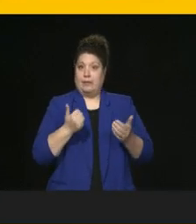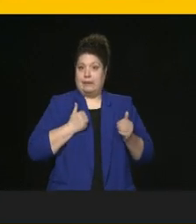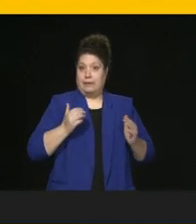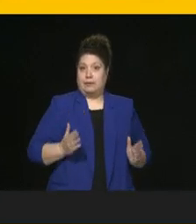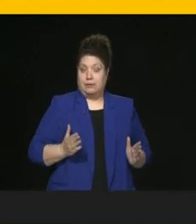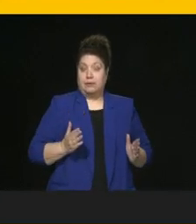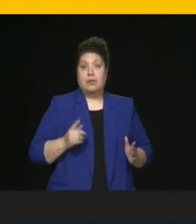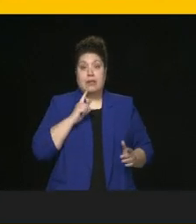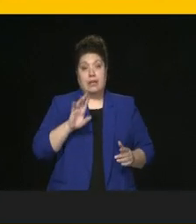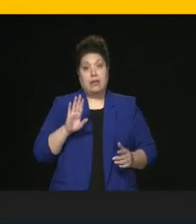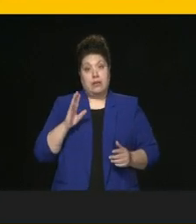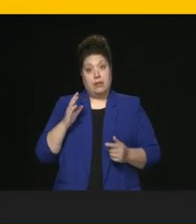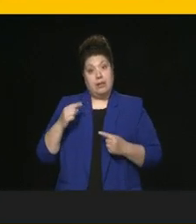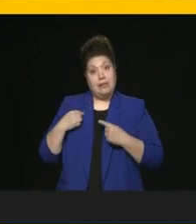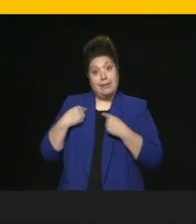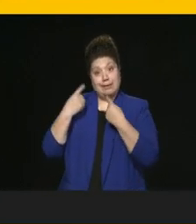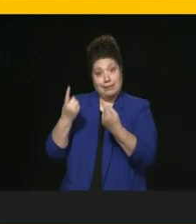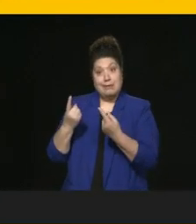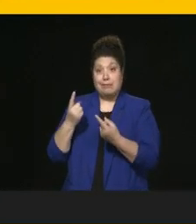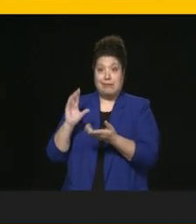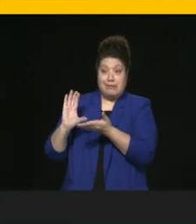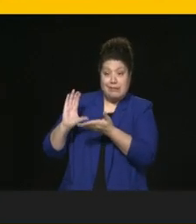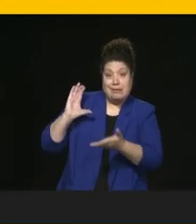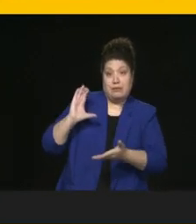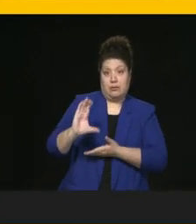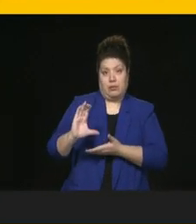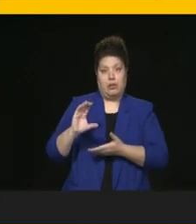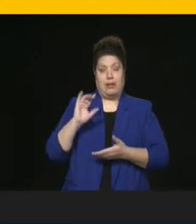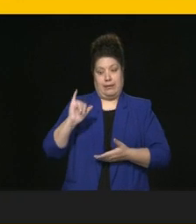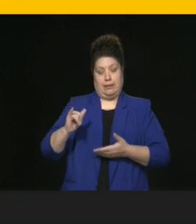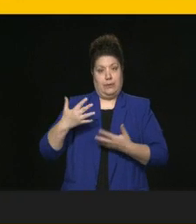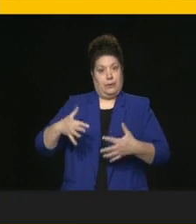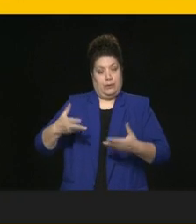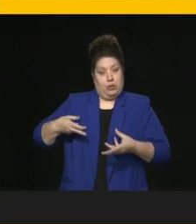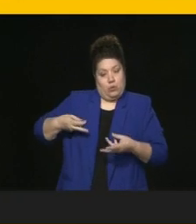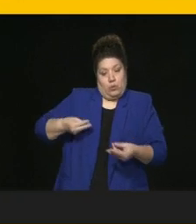SOCIAL SAFETY NET. THIS IS THE MOST SUBSTANTIAL